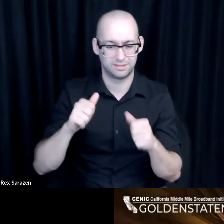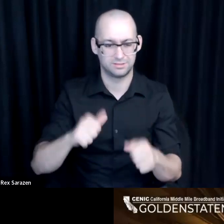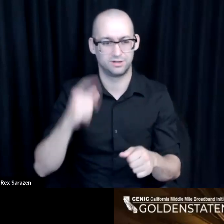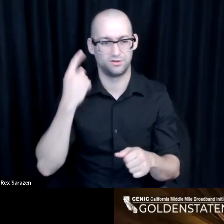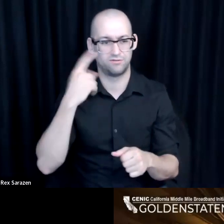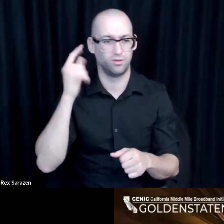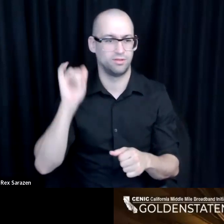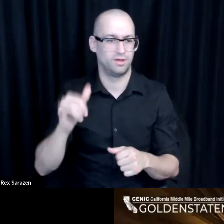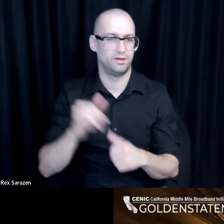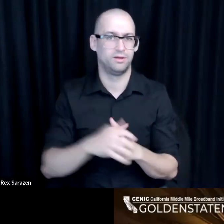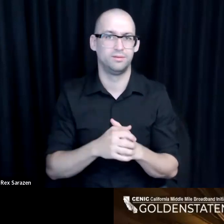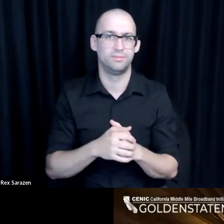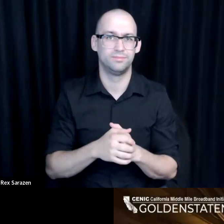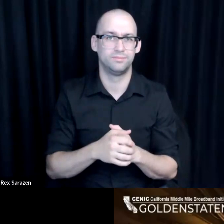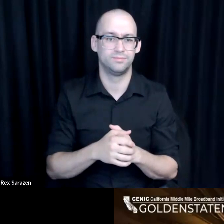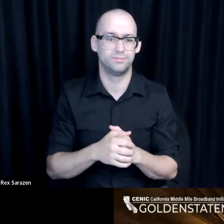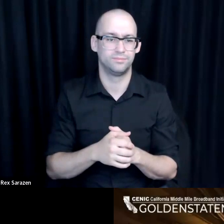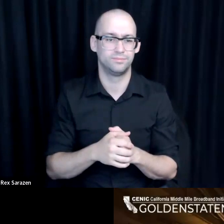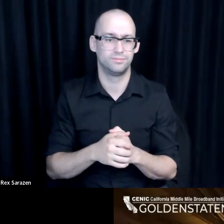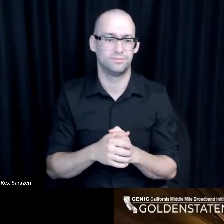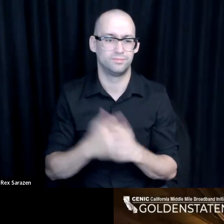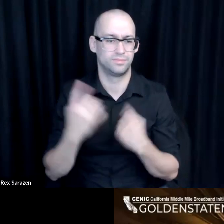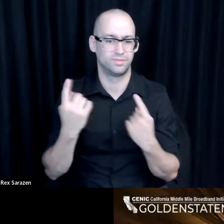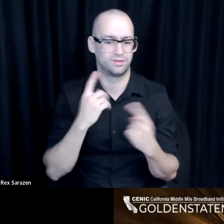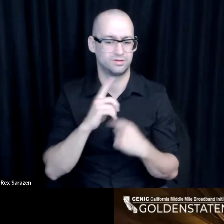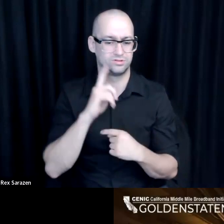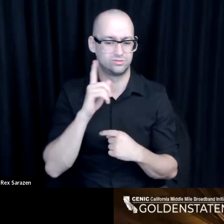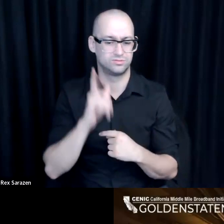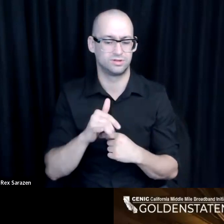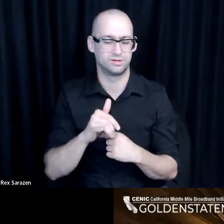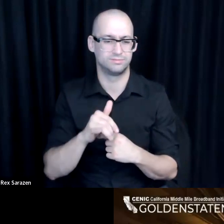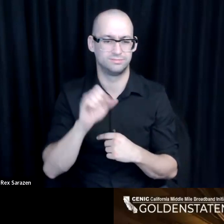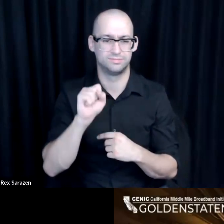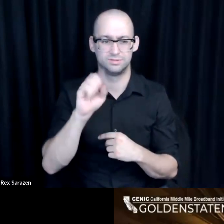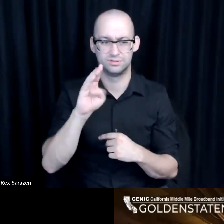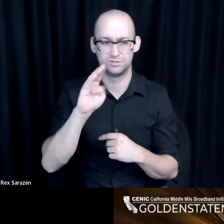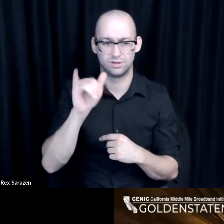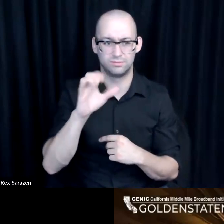And I think it was really, and even subject matter expertise. And you've talked throughout